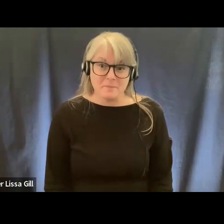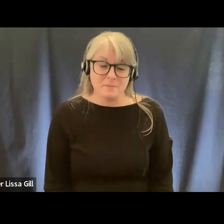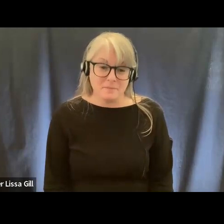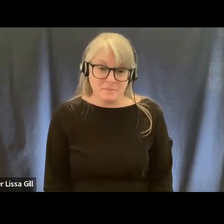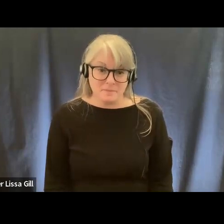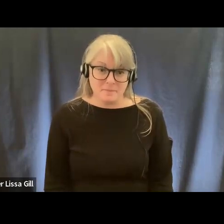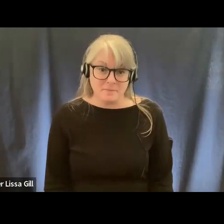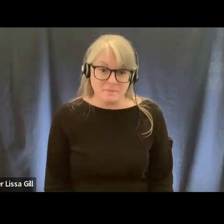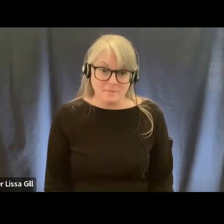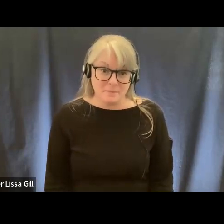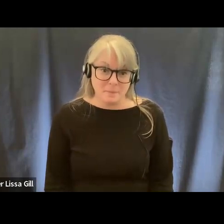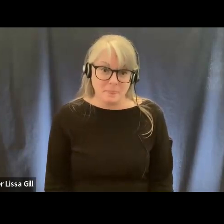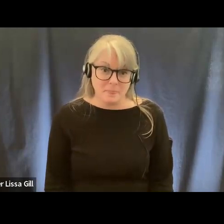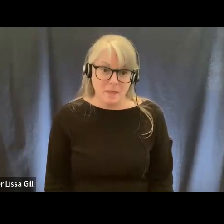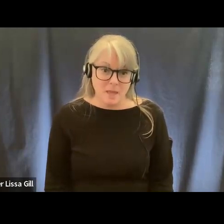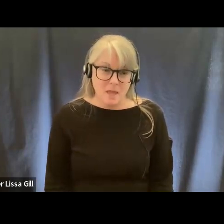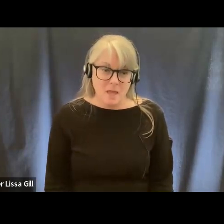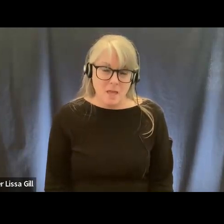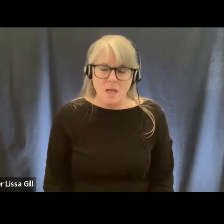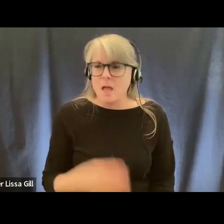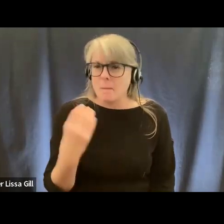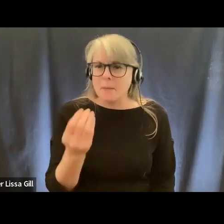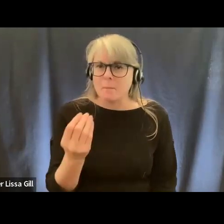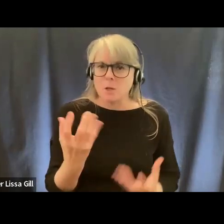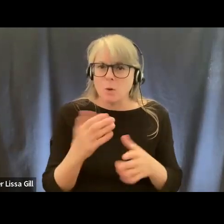B, would you like to close out?